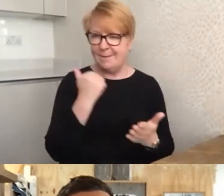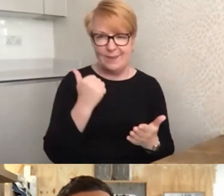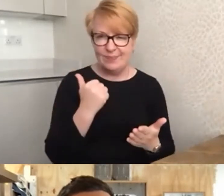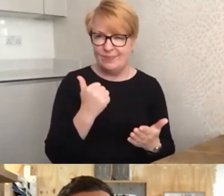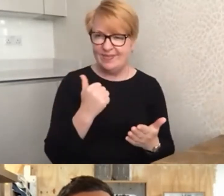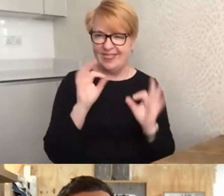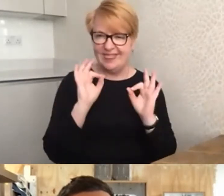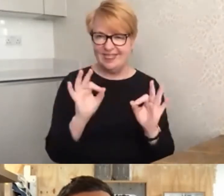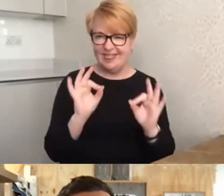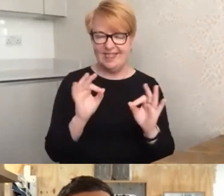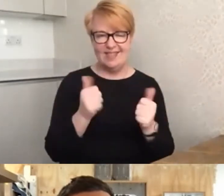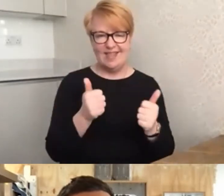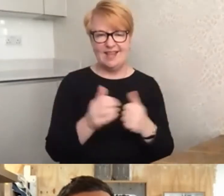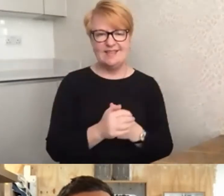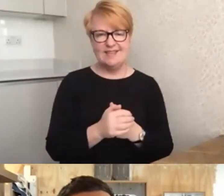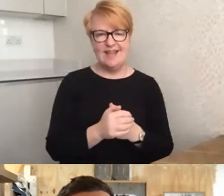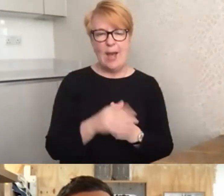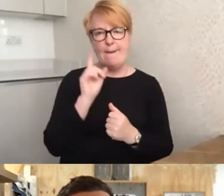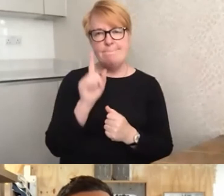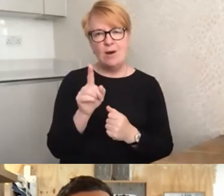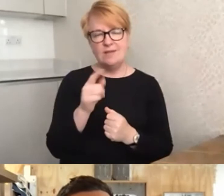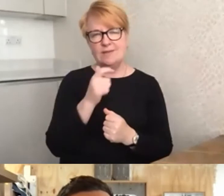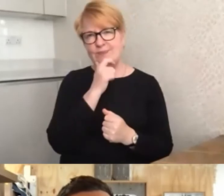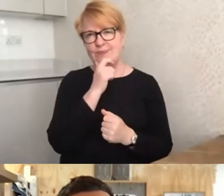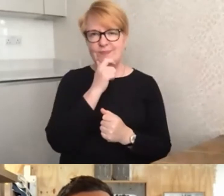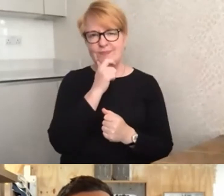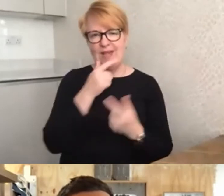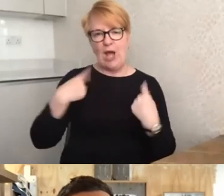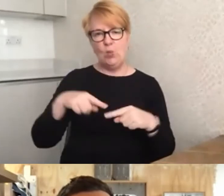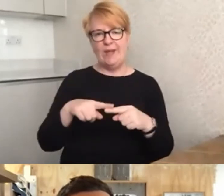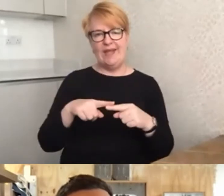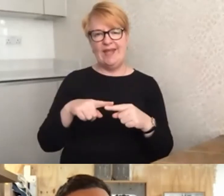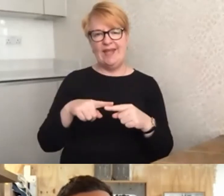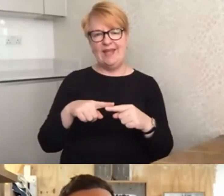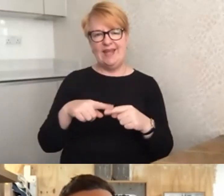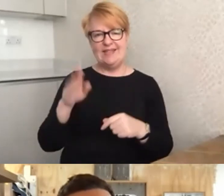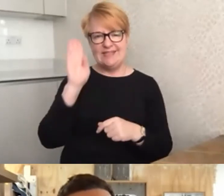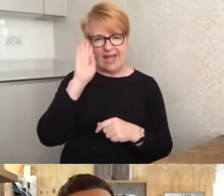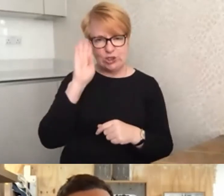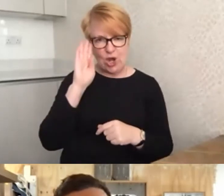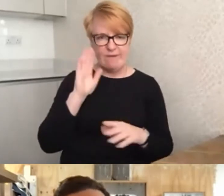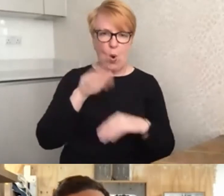But are we in danger of over instrumentalising? And I loved what you said, Mat, about the